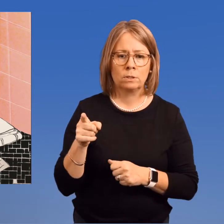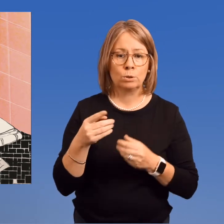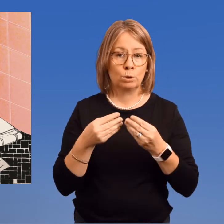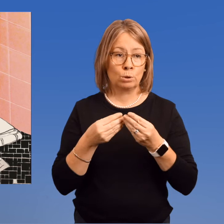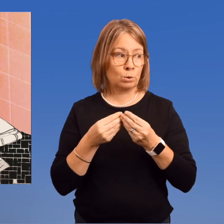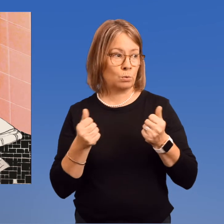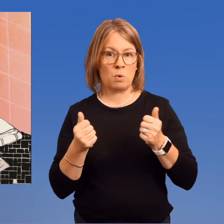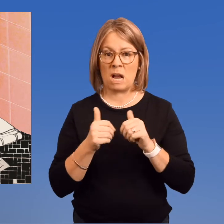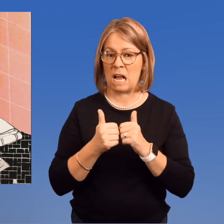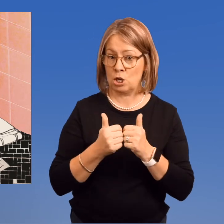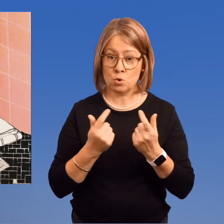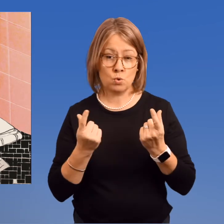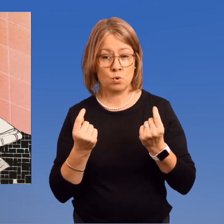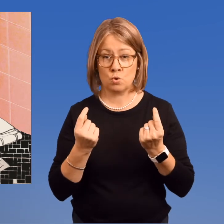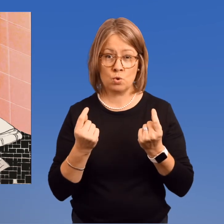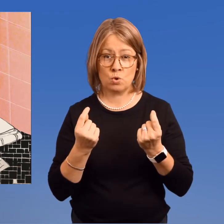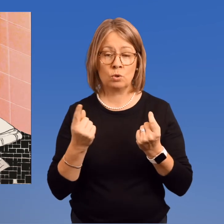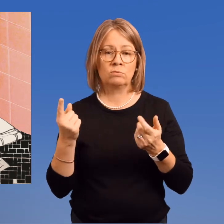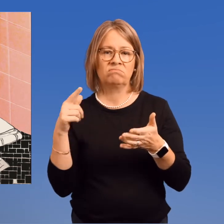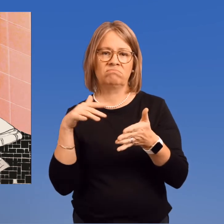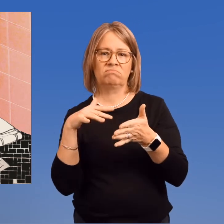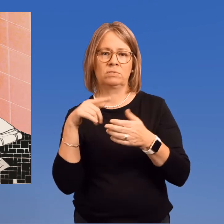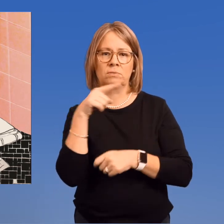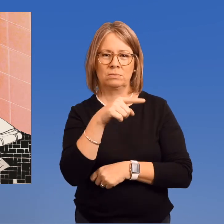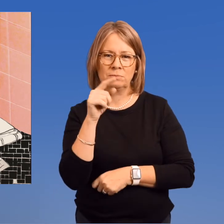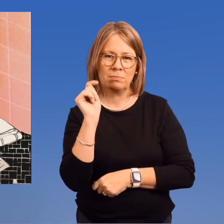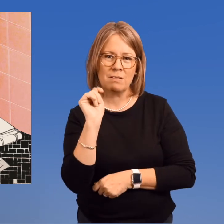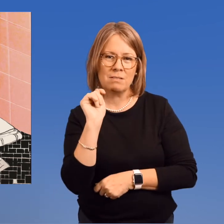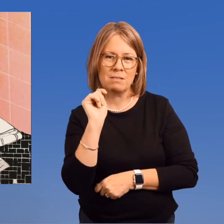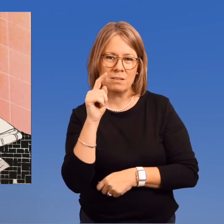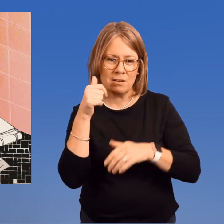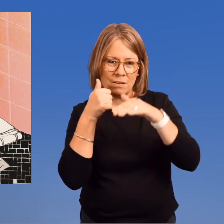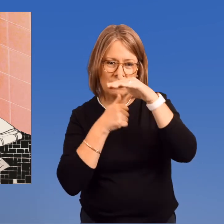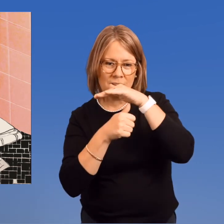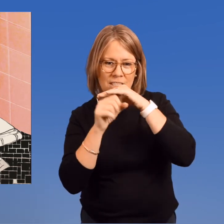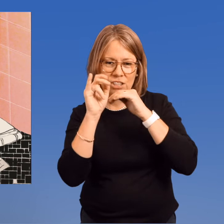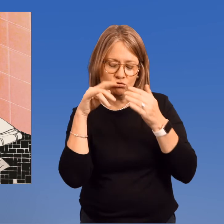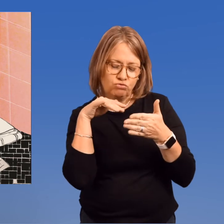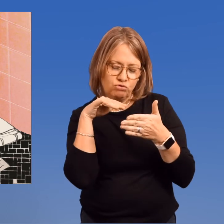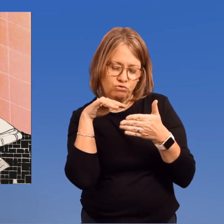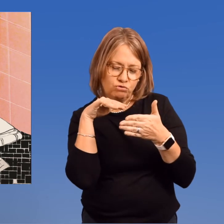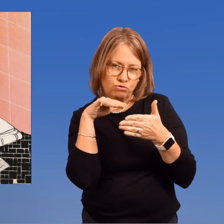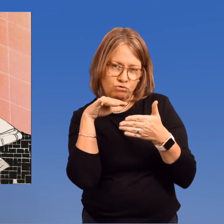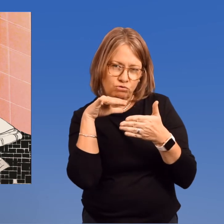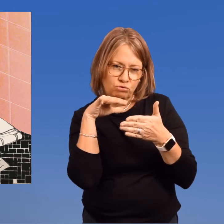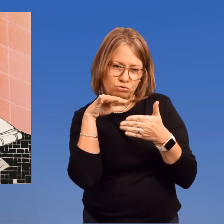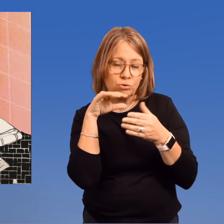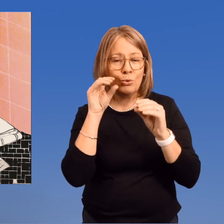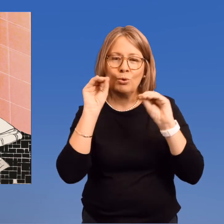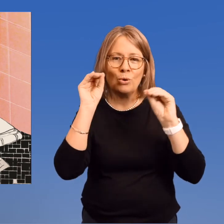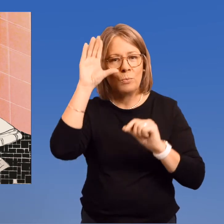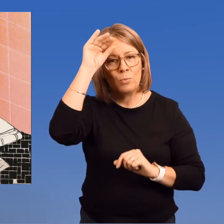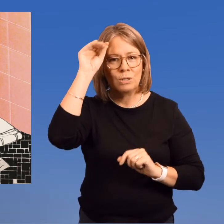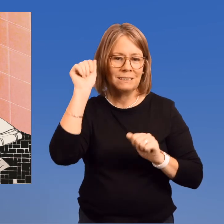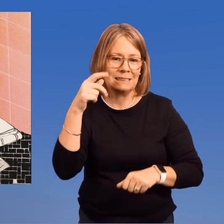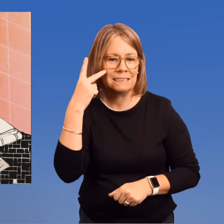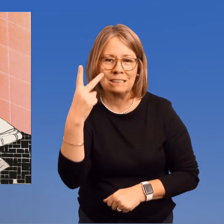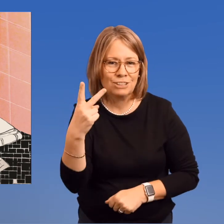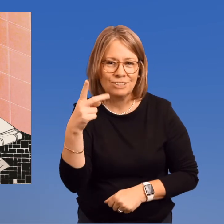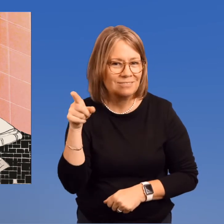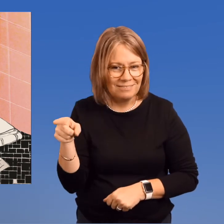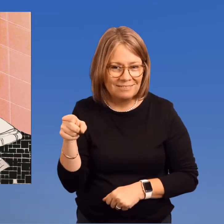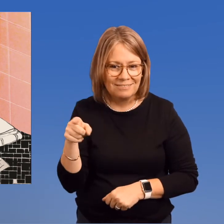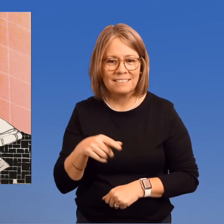Her solution was to do her studying in the bathroom where no boys would see her.